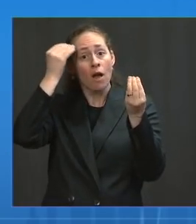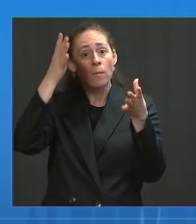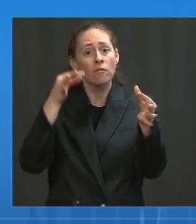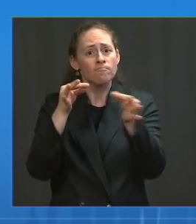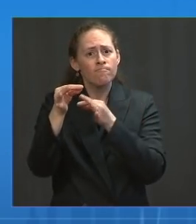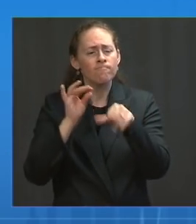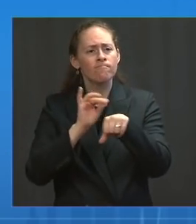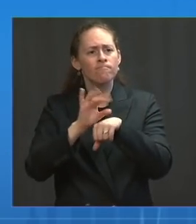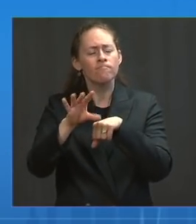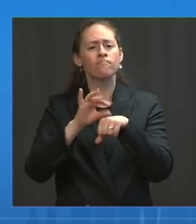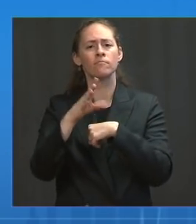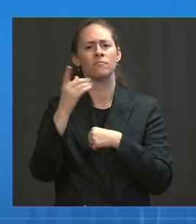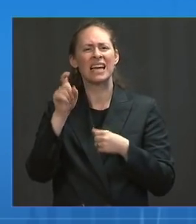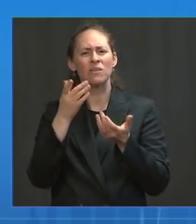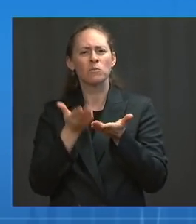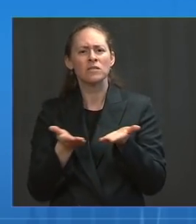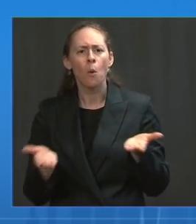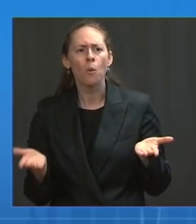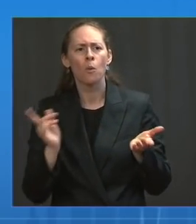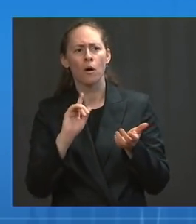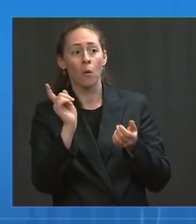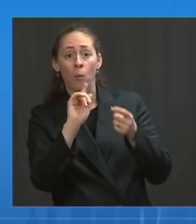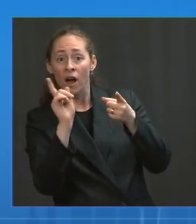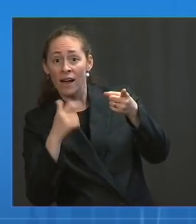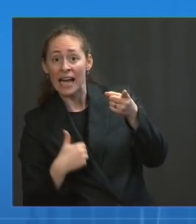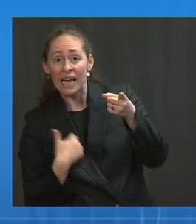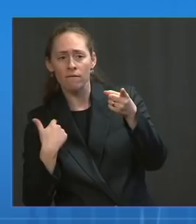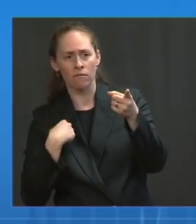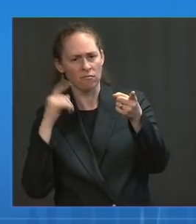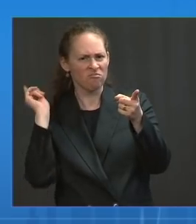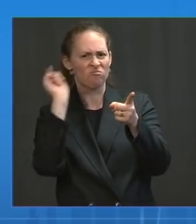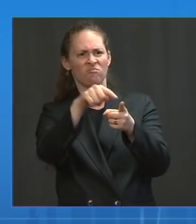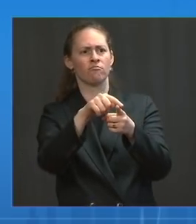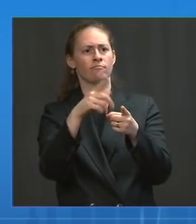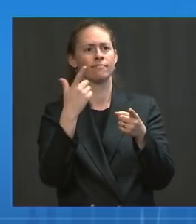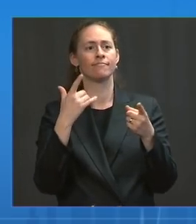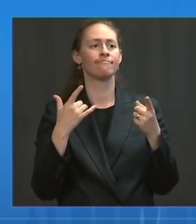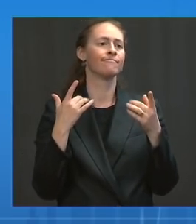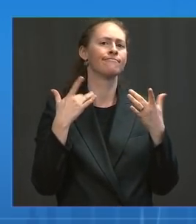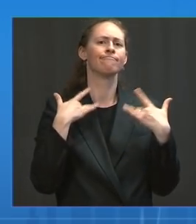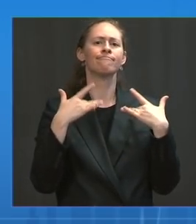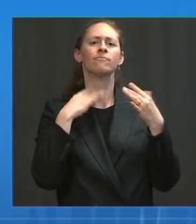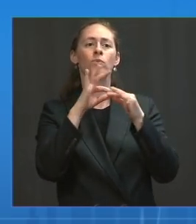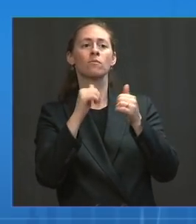meeting people where they are, especially younger folks. So, you'll see more mobile units in neighborhoods